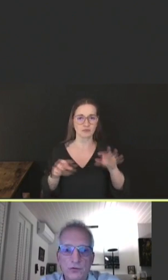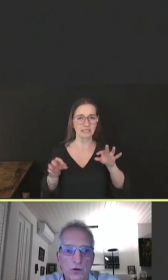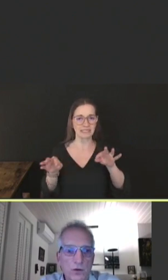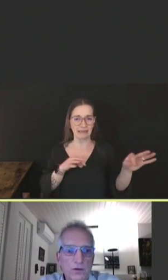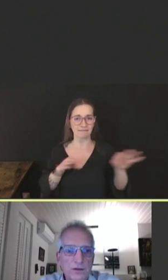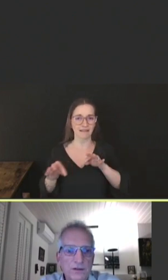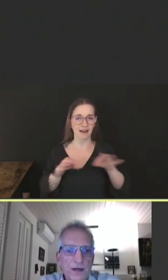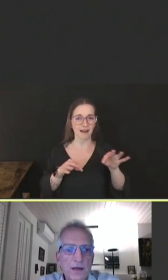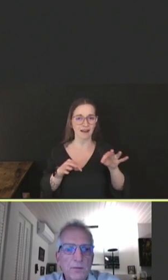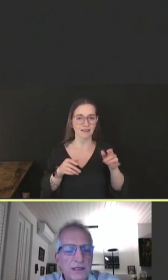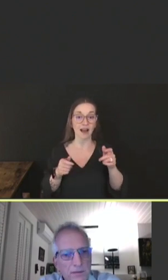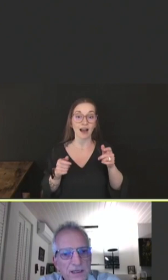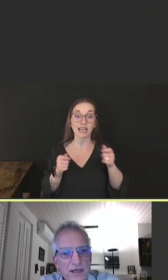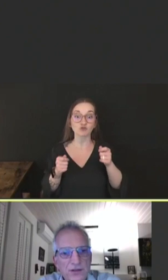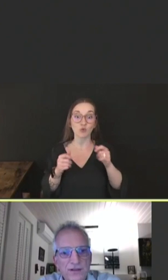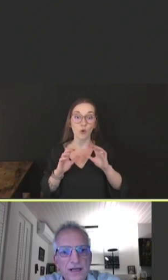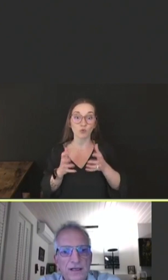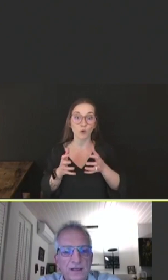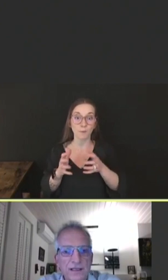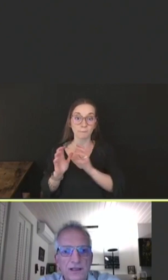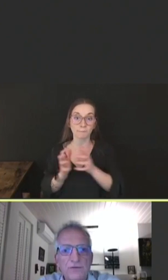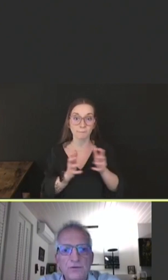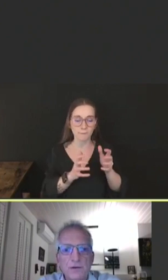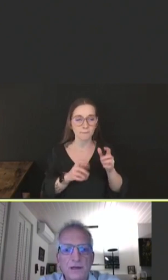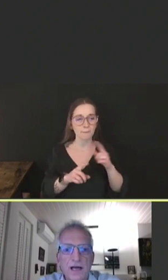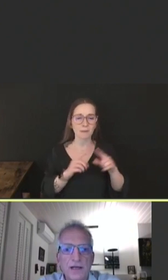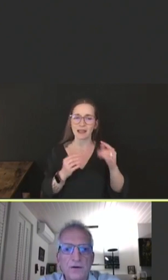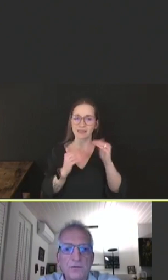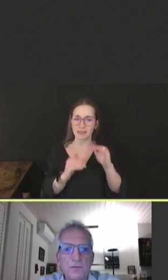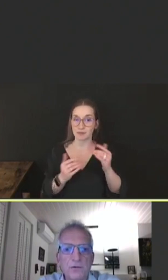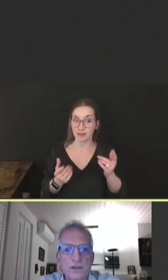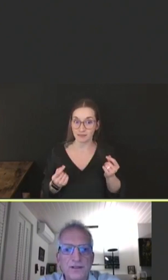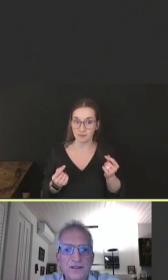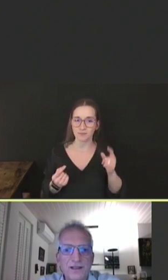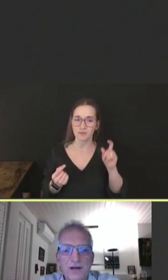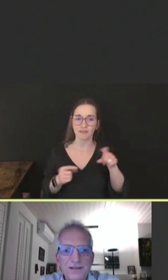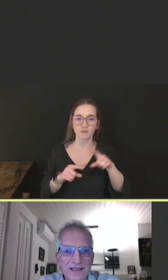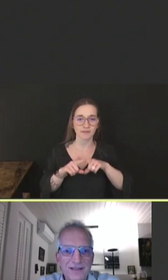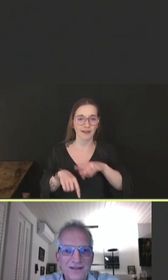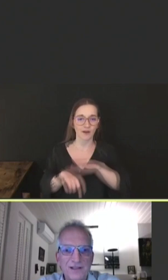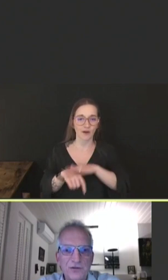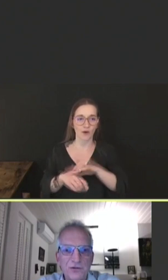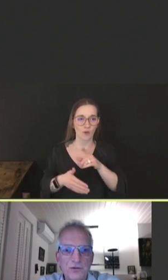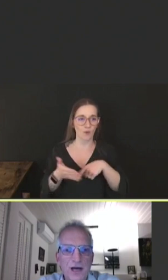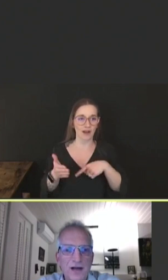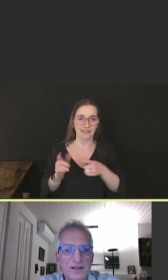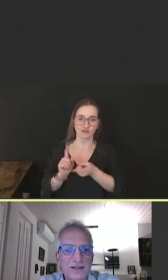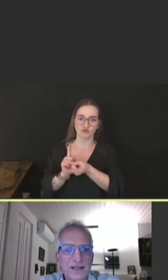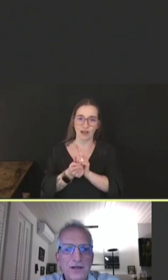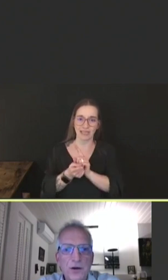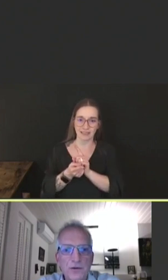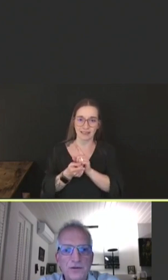controls, but the limitations there are that you have to rely on what is translated into ICD codes